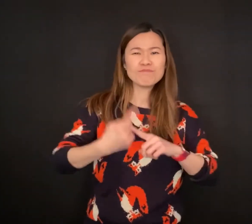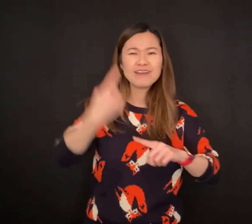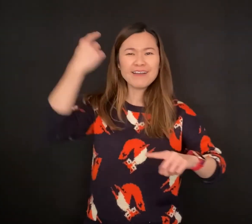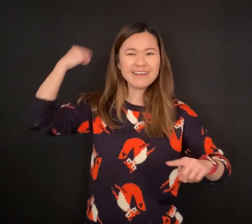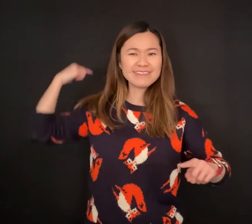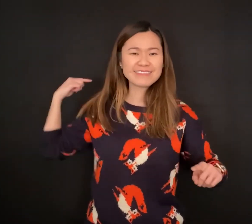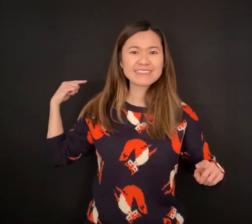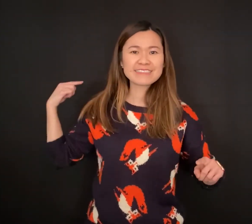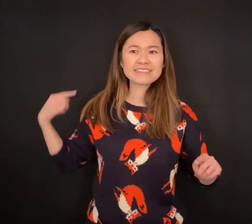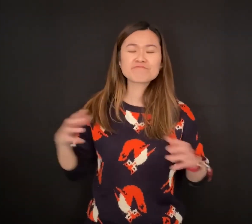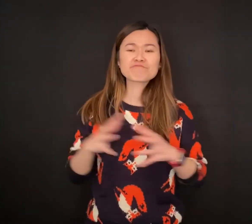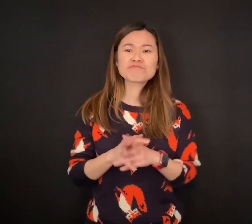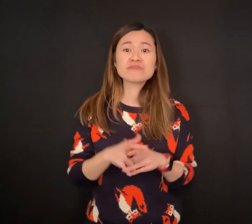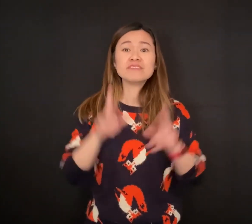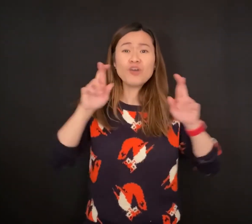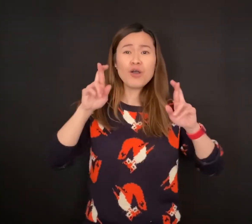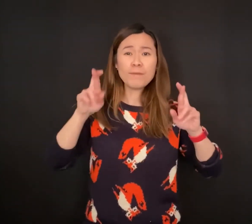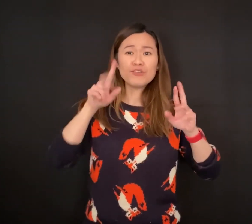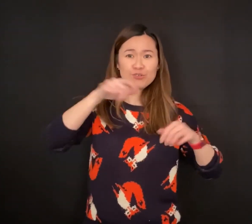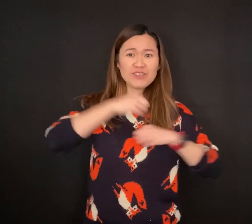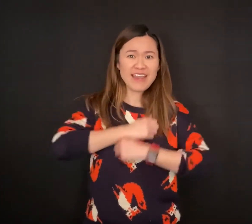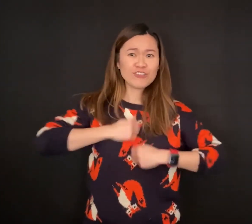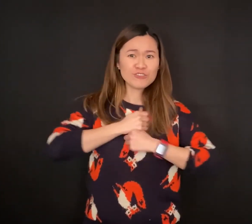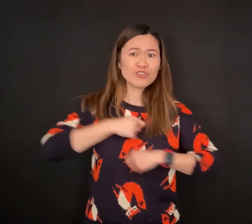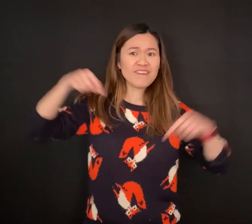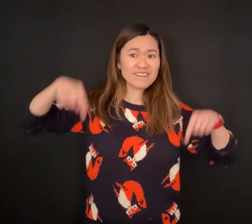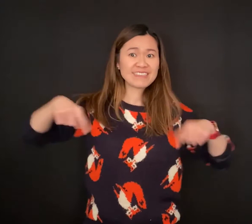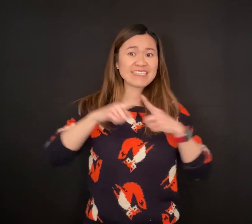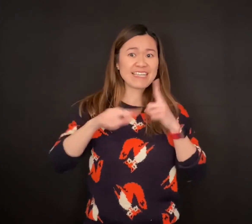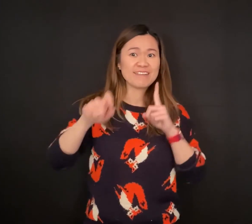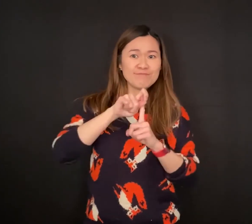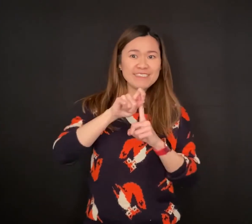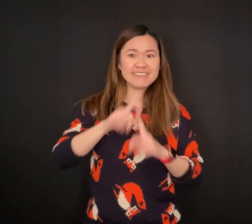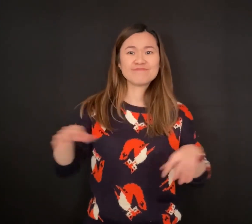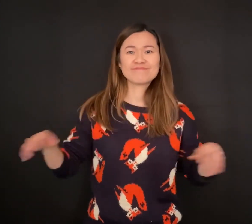and have been for a long time. I hope you enjoy this episode.